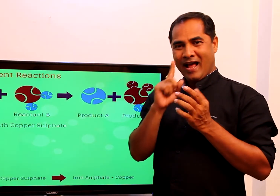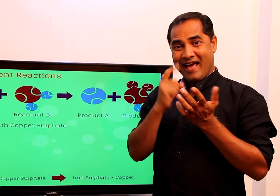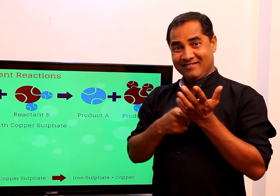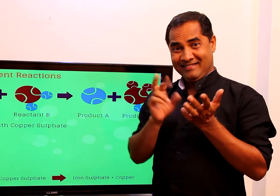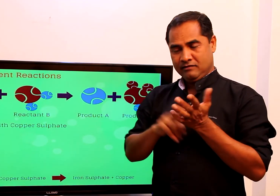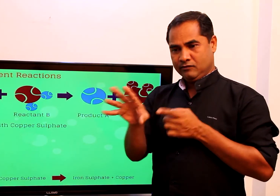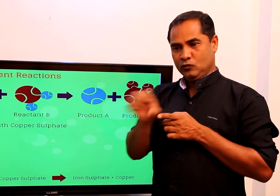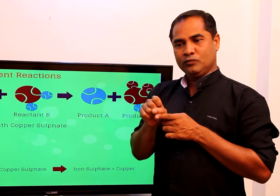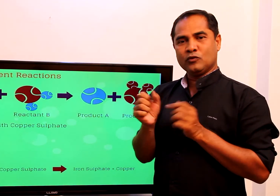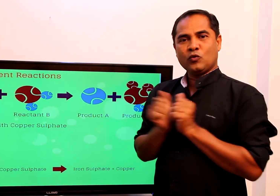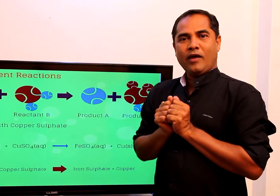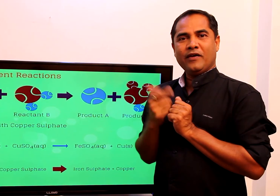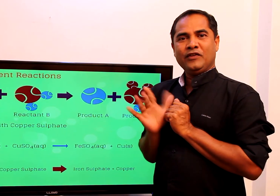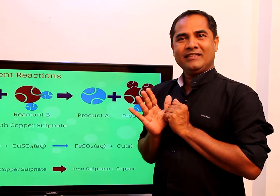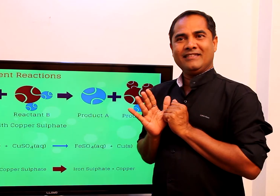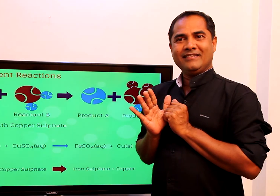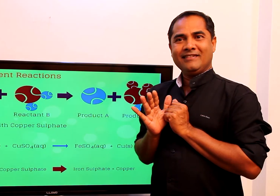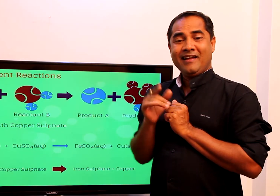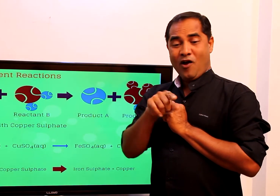displacement reaction.